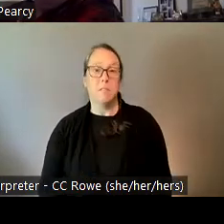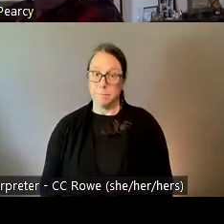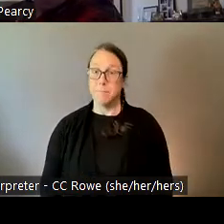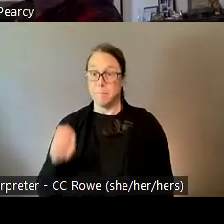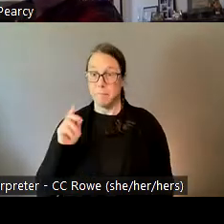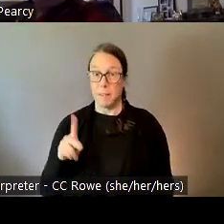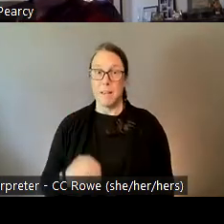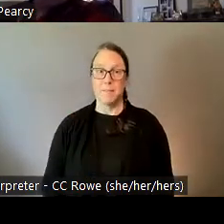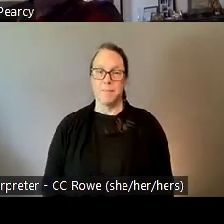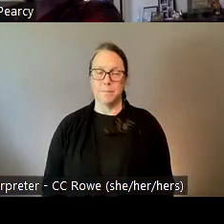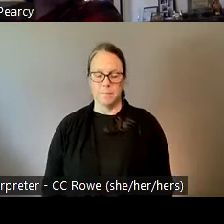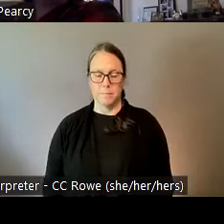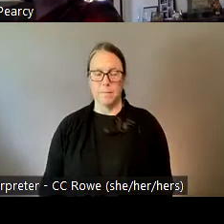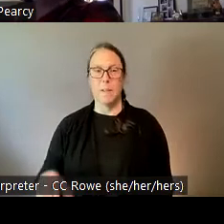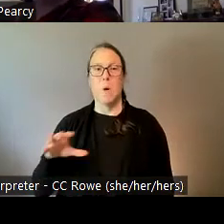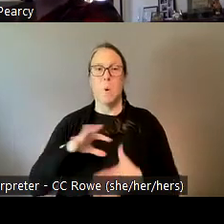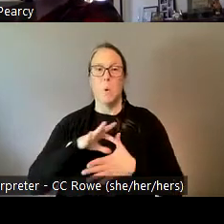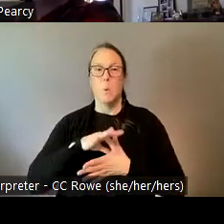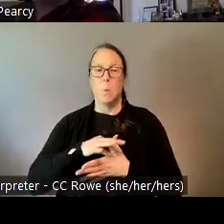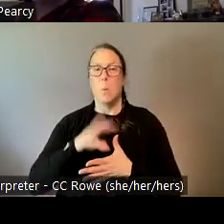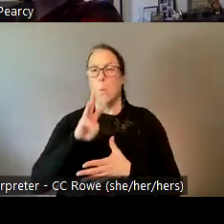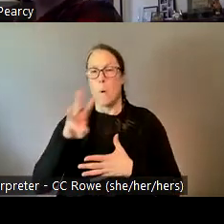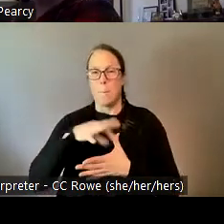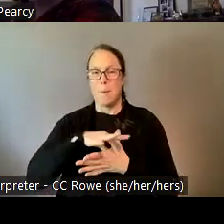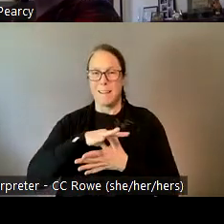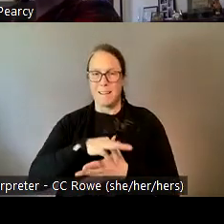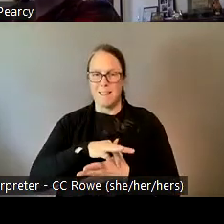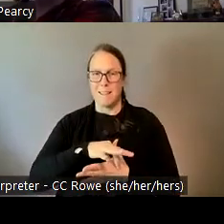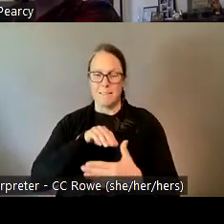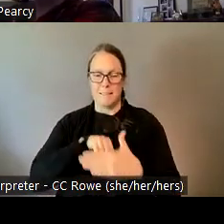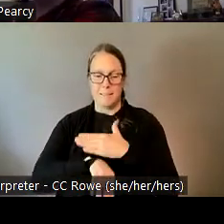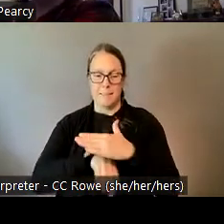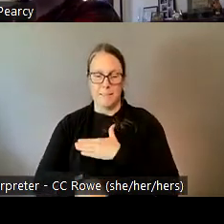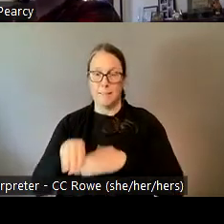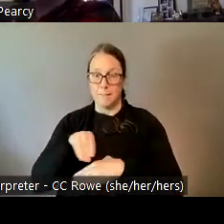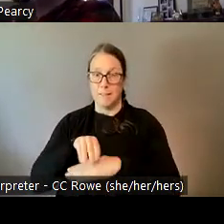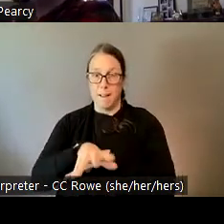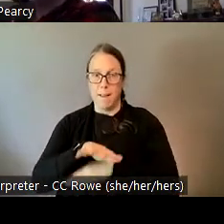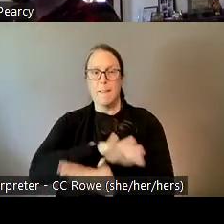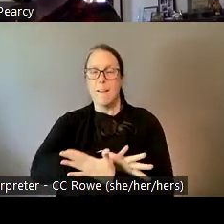So Web Content Accessibility Guidelines are a set of guidelines that were developed